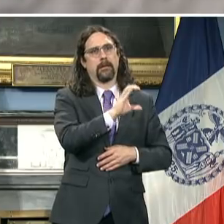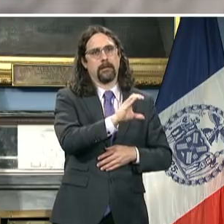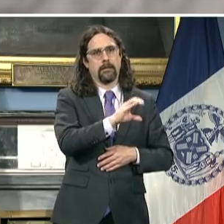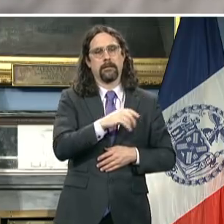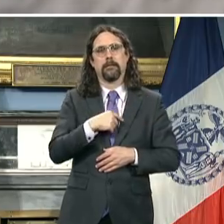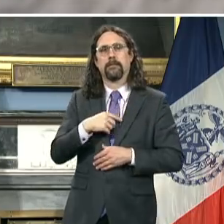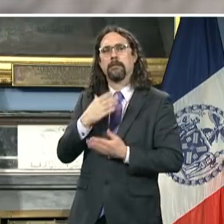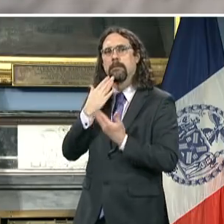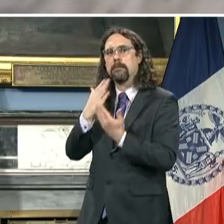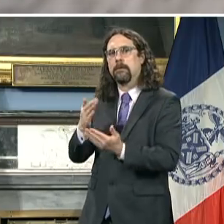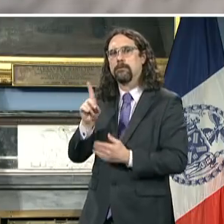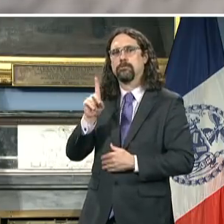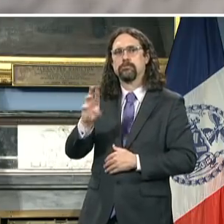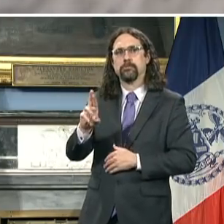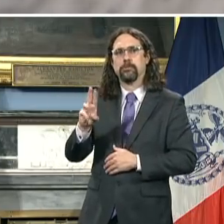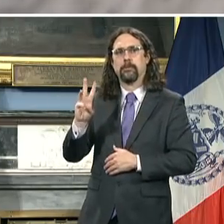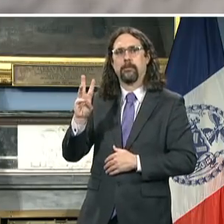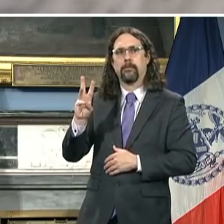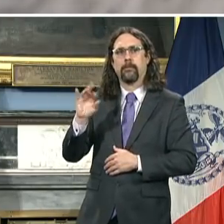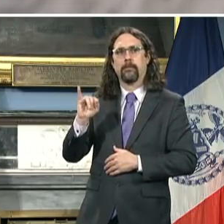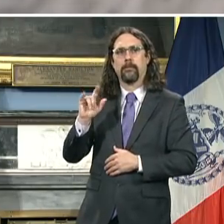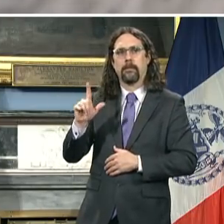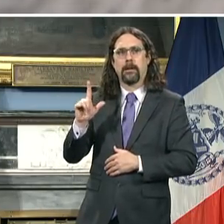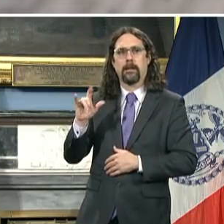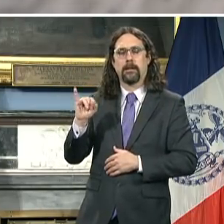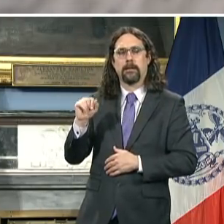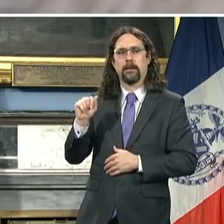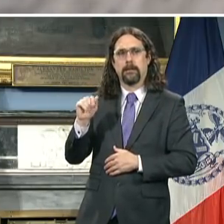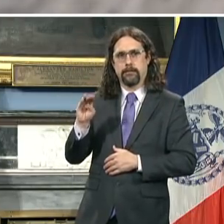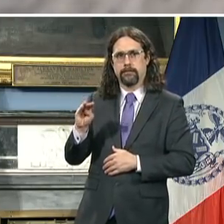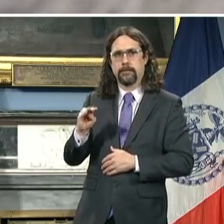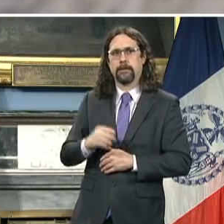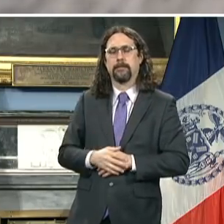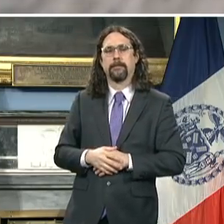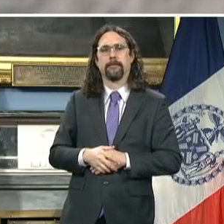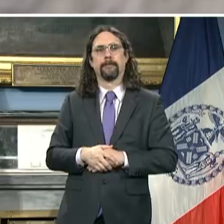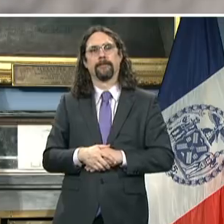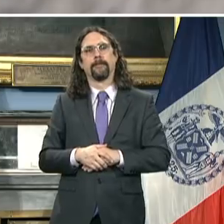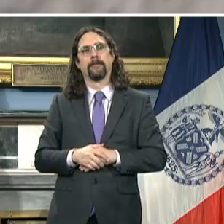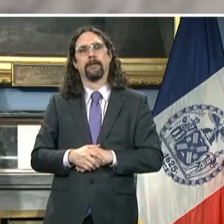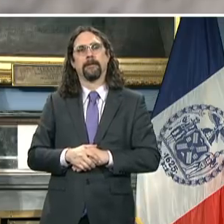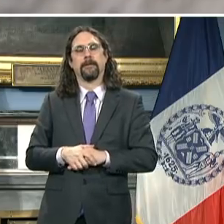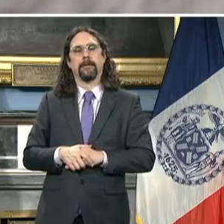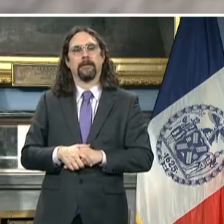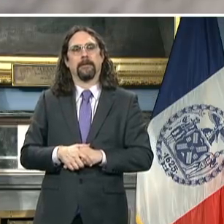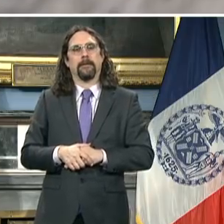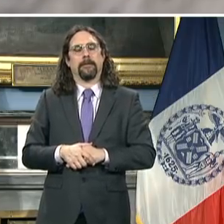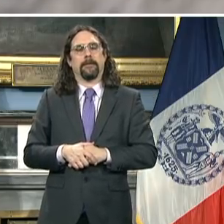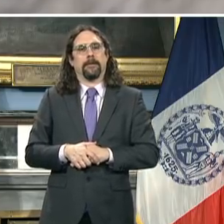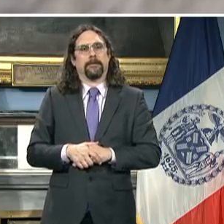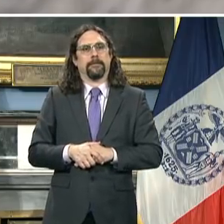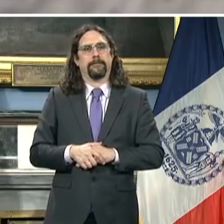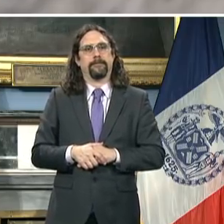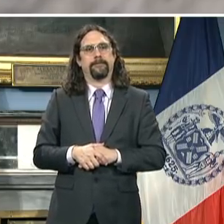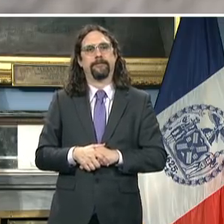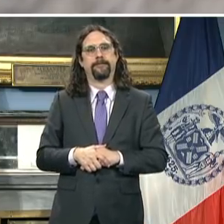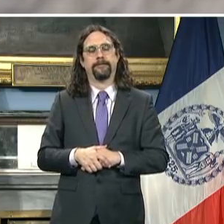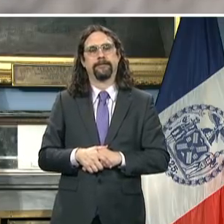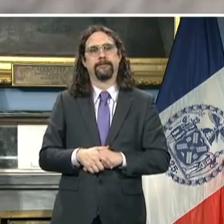AND HOSPITALS, DR. ERIC WAIT.